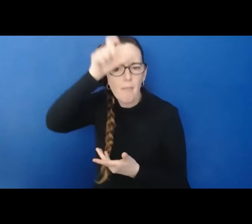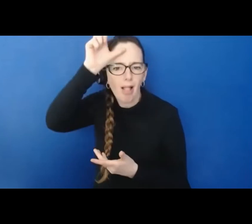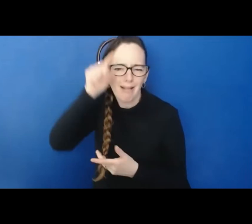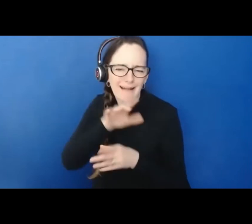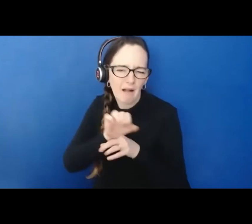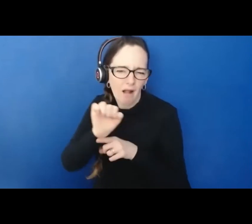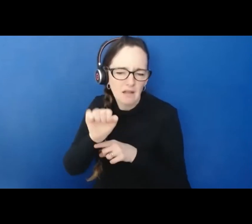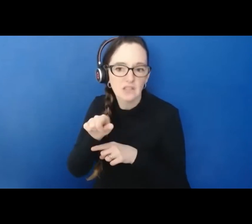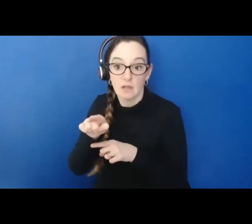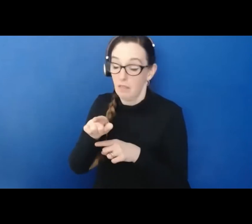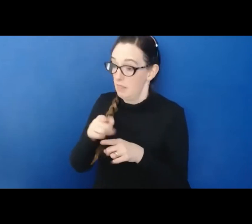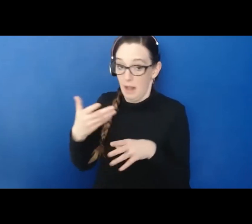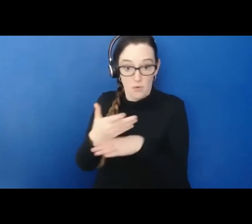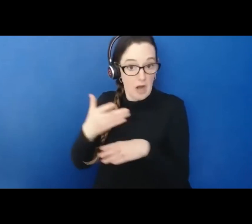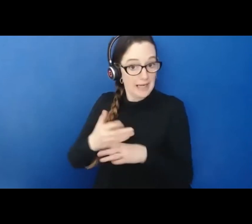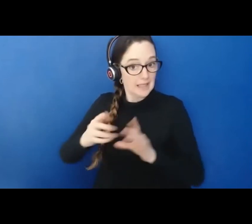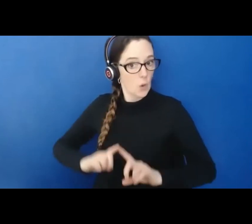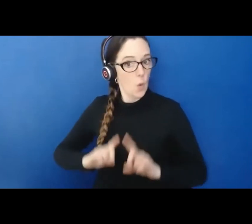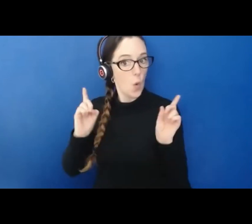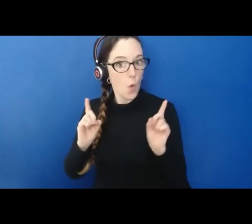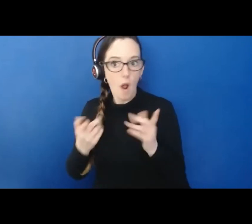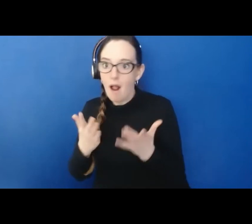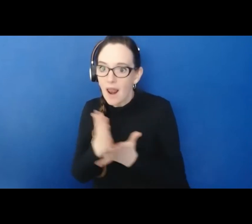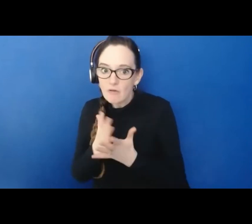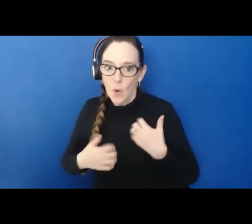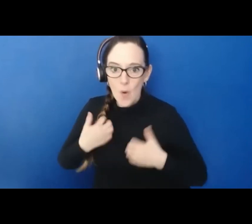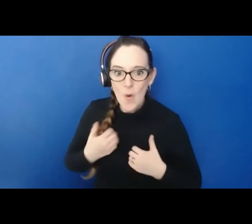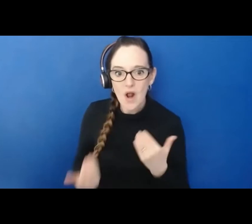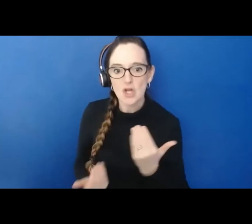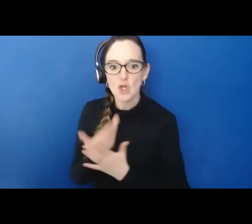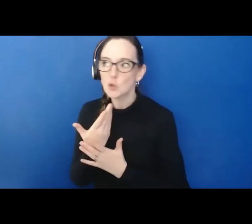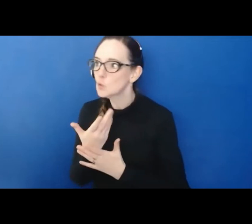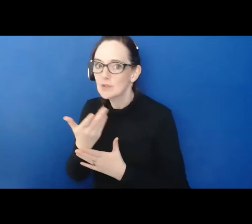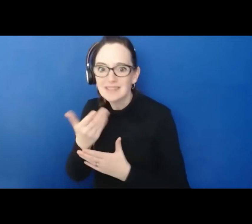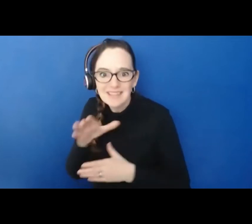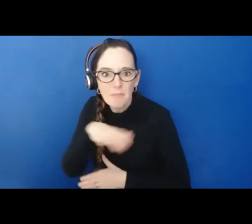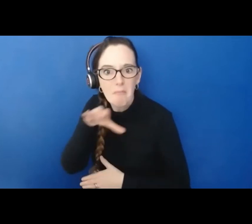practices that broker new space for the arts and new spaces for thinking about art.